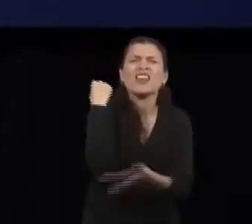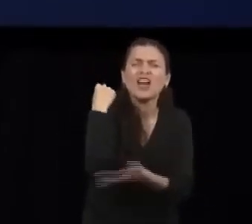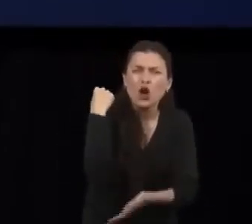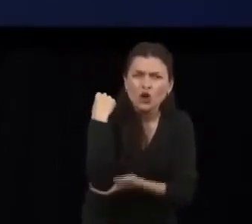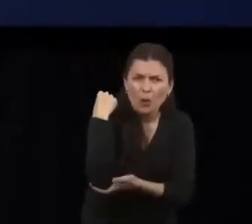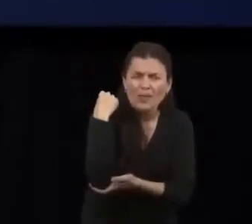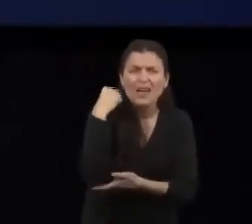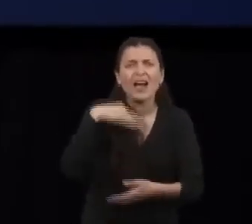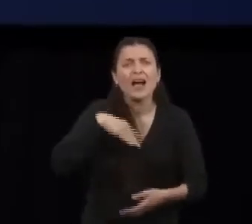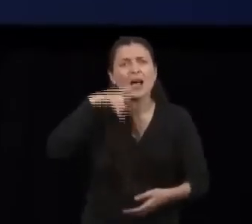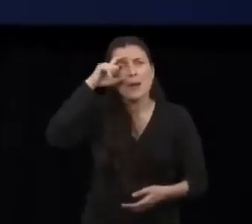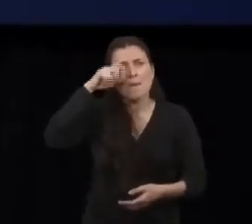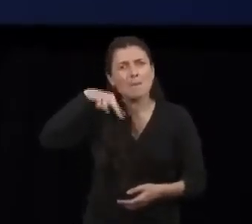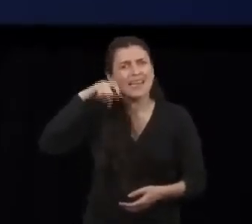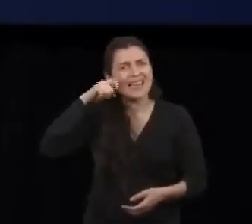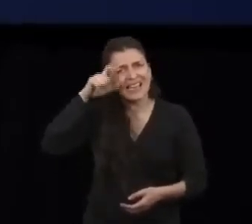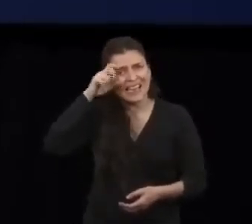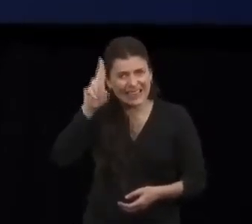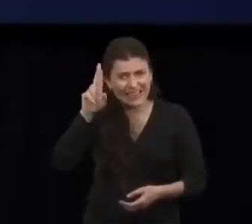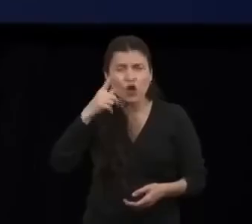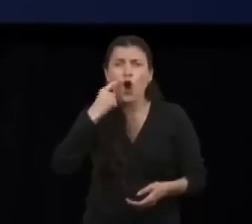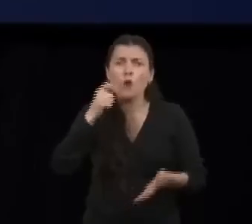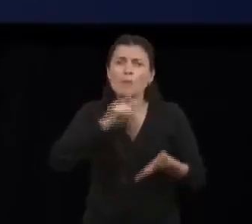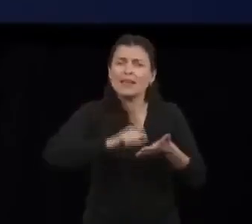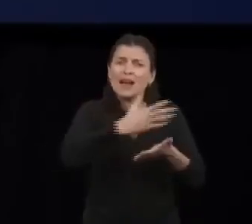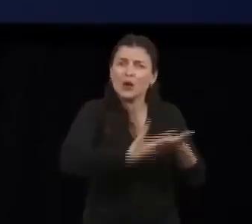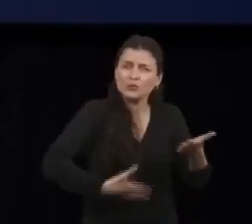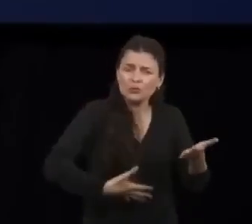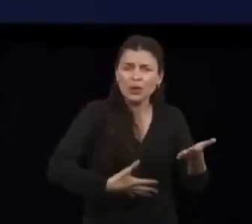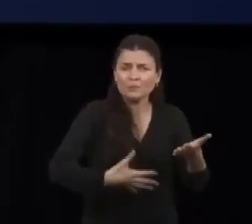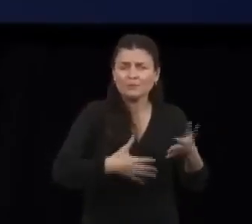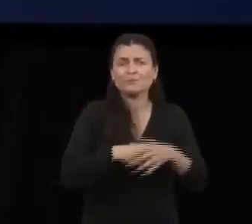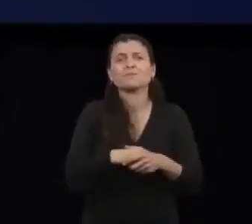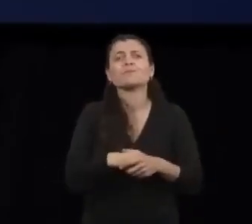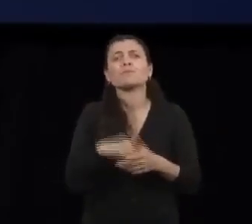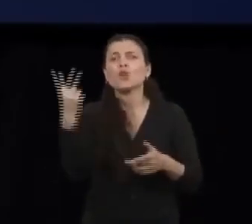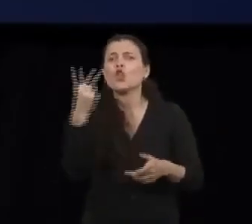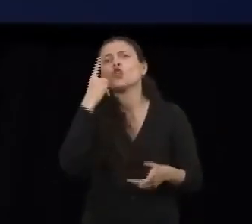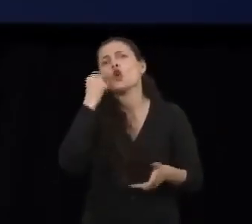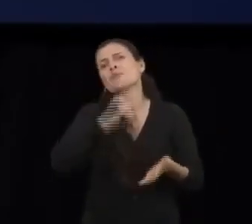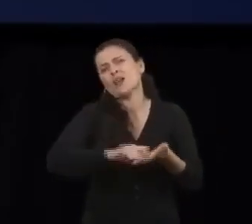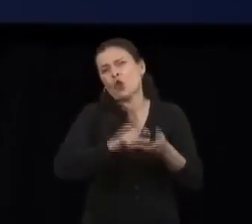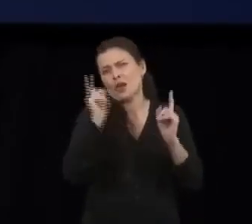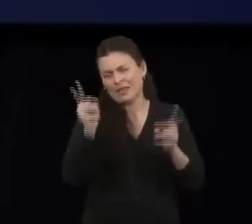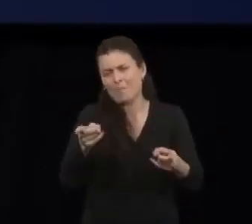in Menger, but also in parallel with Evans and Balrade, the subjective value theory.